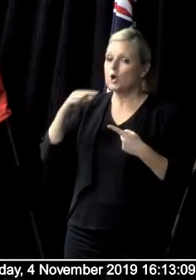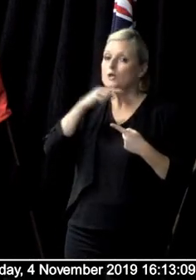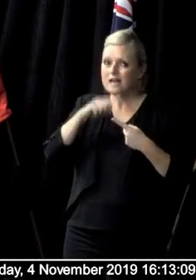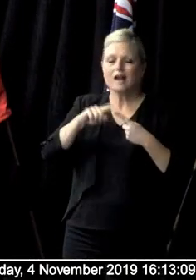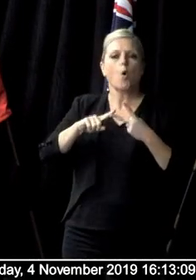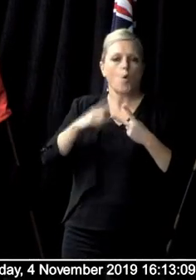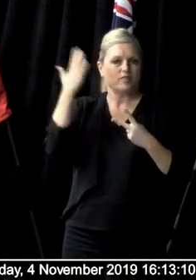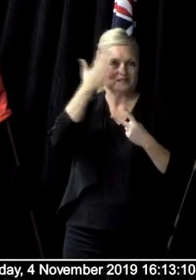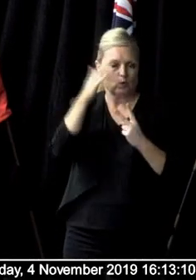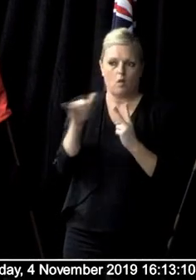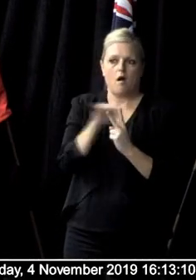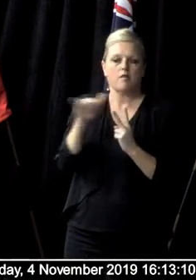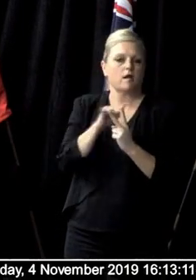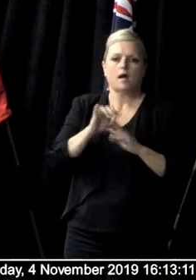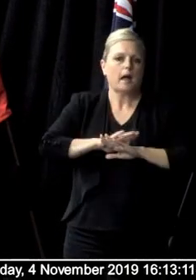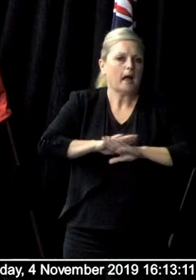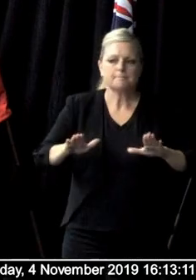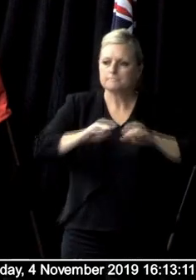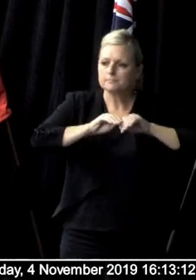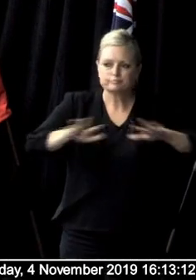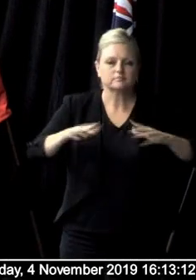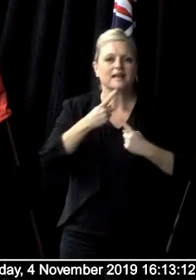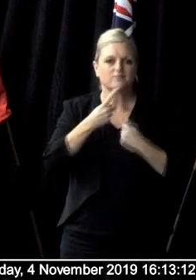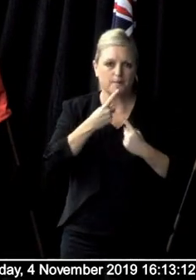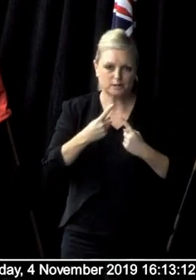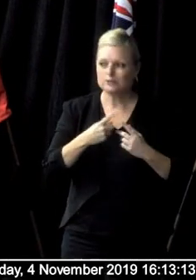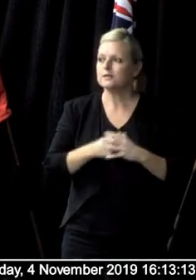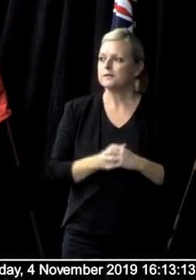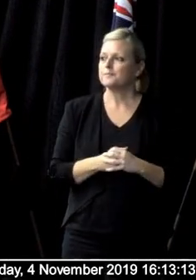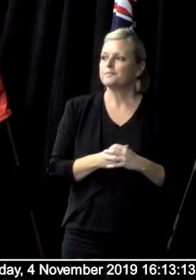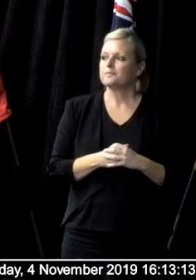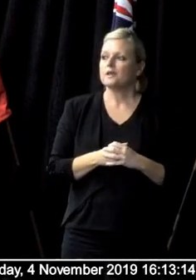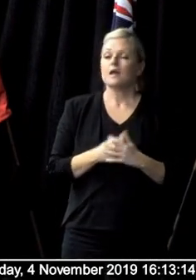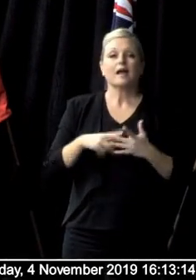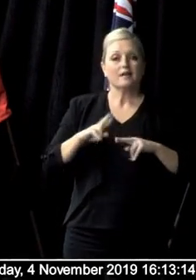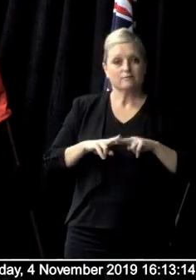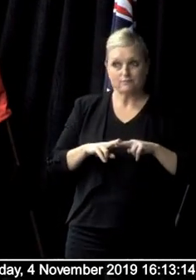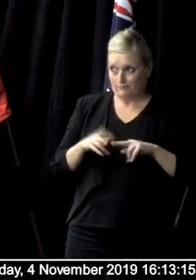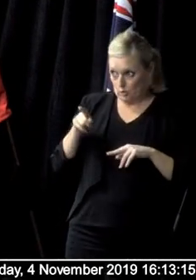in the circumstances if your Honour would – sorry, if the Chair – that’s a habit – if the Chair would make an order in those terms.